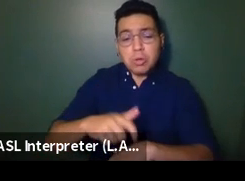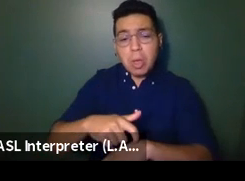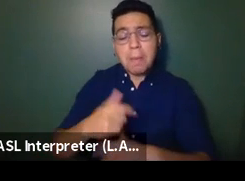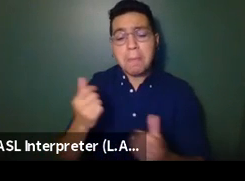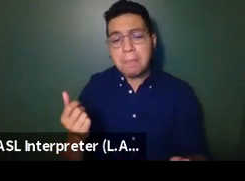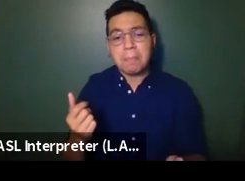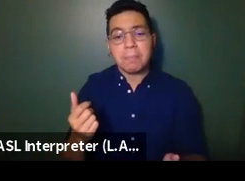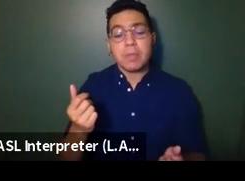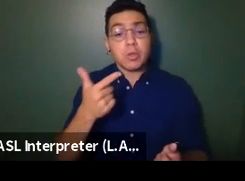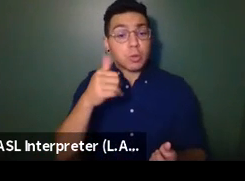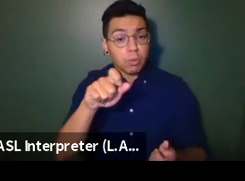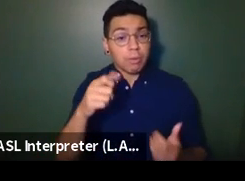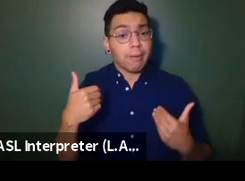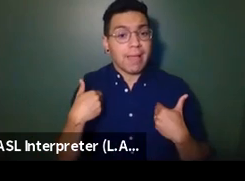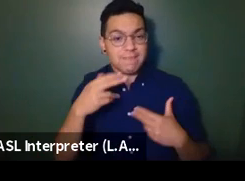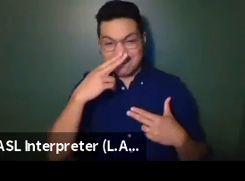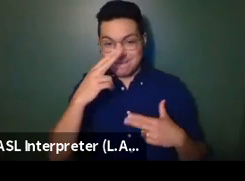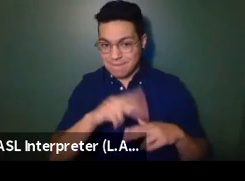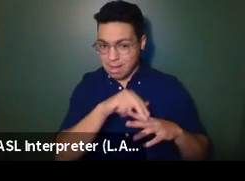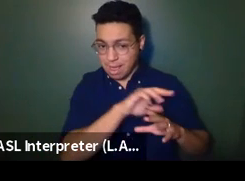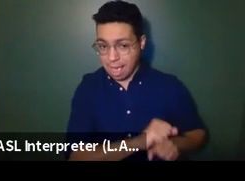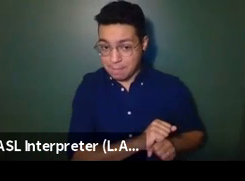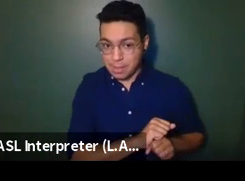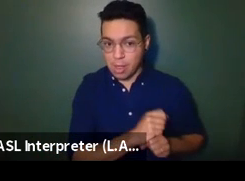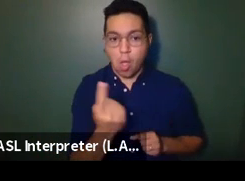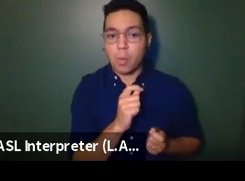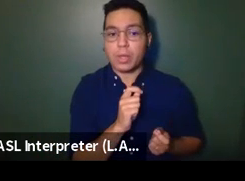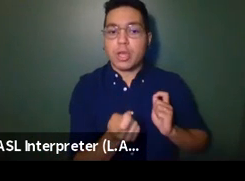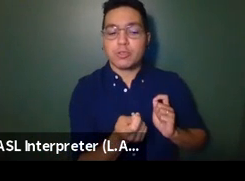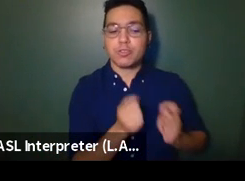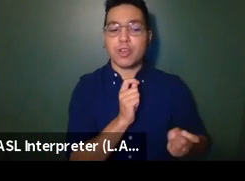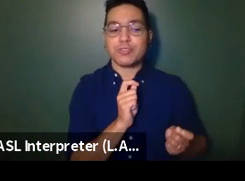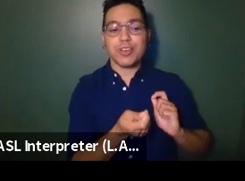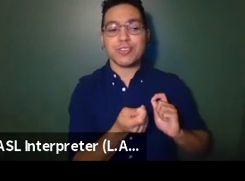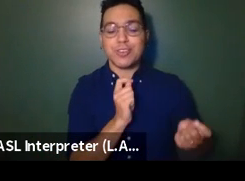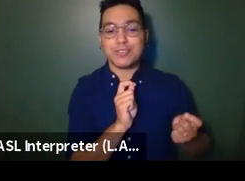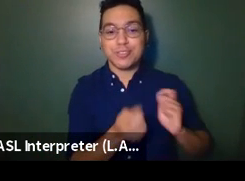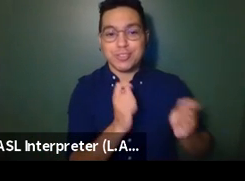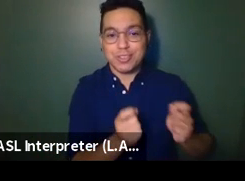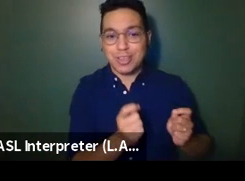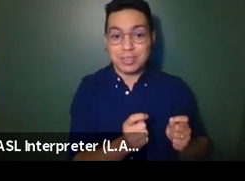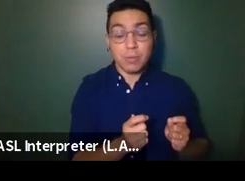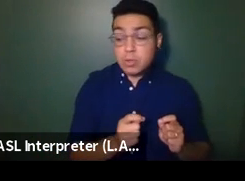Katherine Livick - ESD 112: Google has this fun habit of always changing stuff which is actually great. You have to, you have to flex but